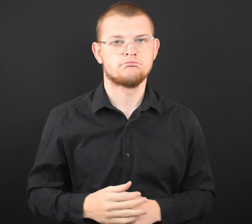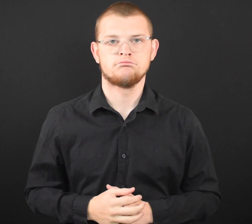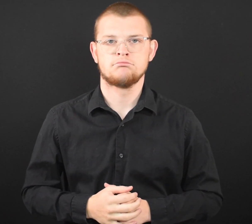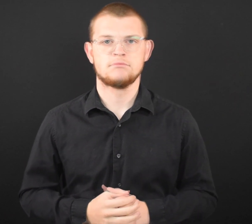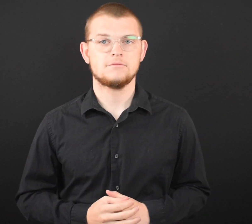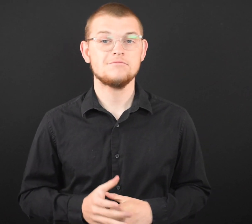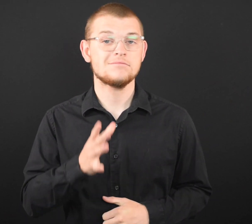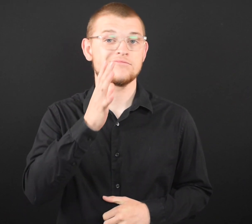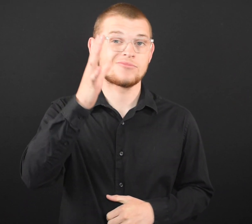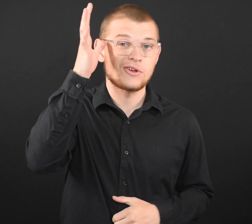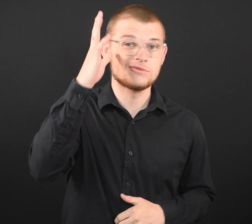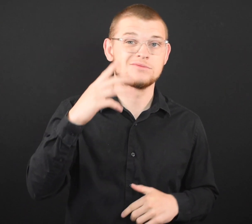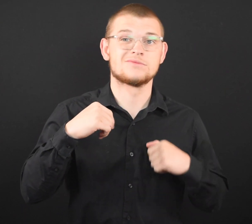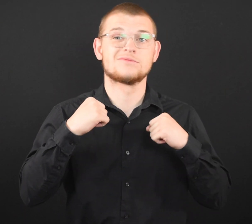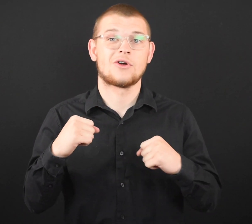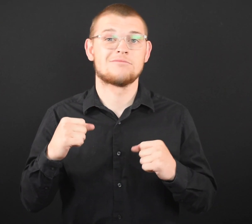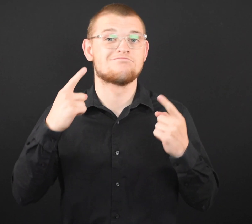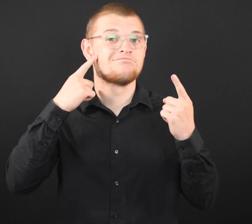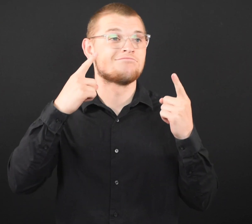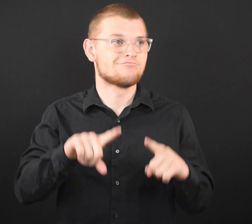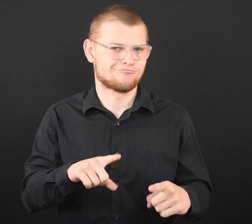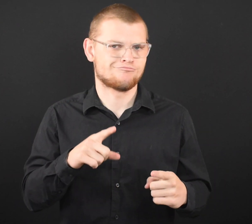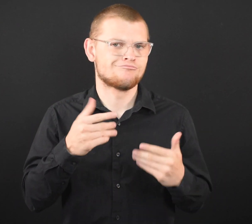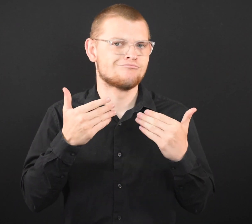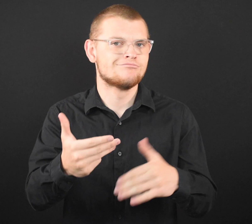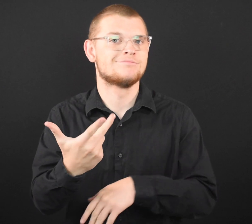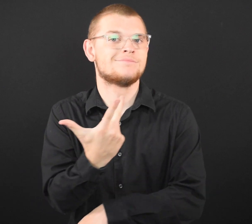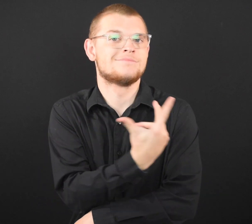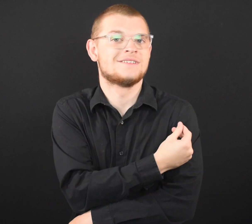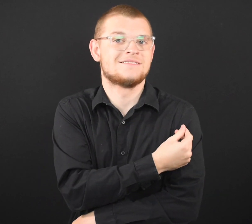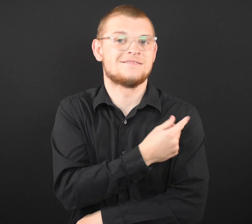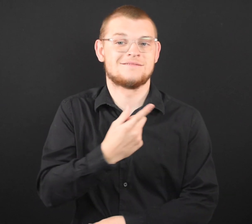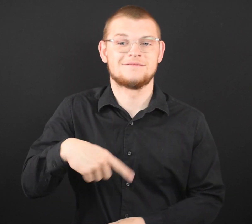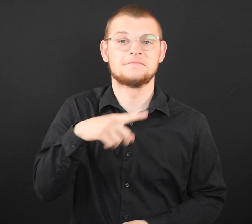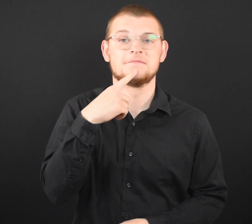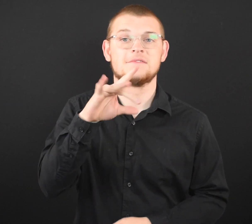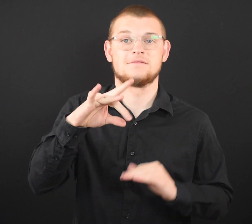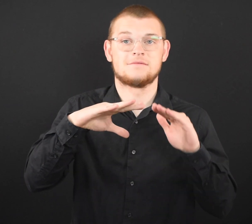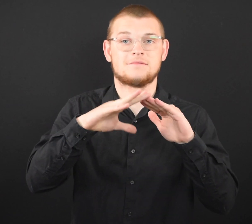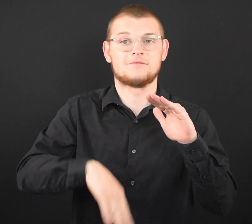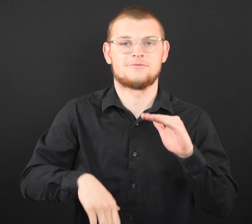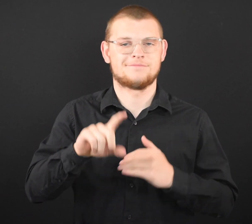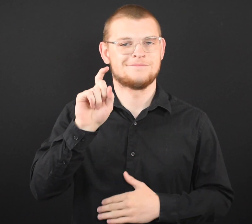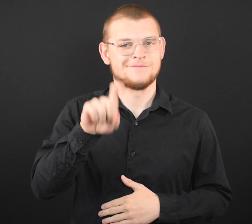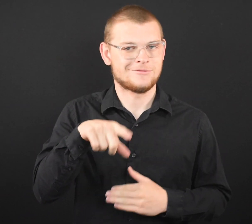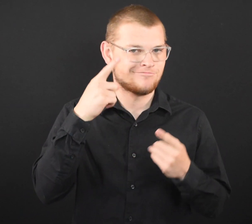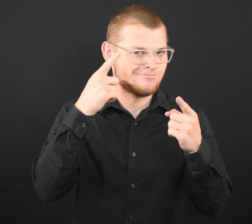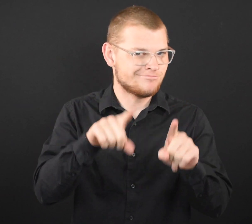● Parent or guardian consent is required for COVID-19 vaccination for people younger than 18.